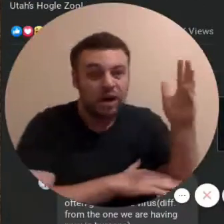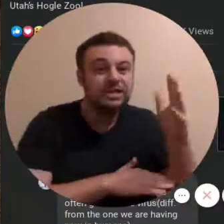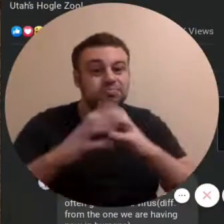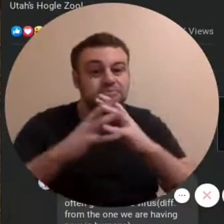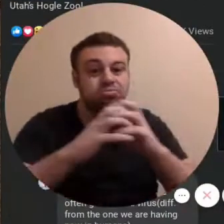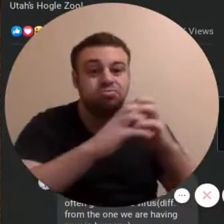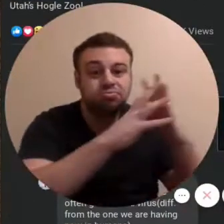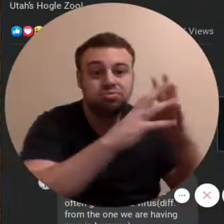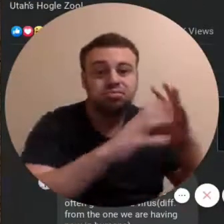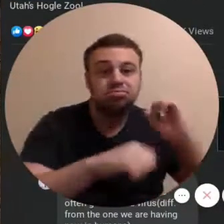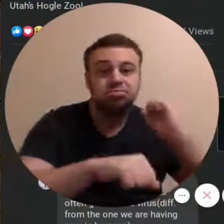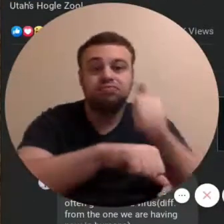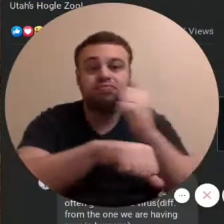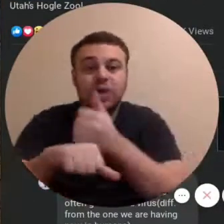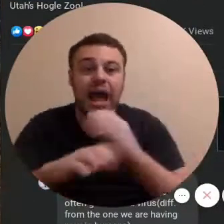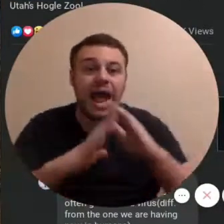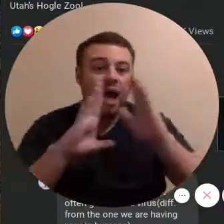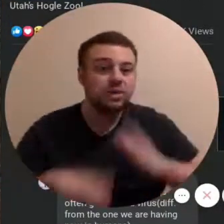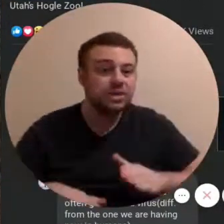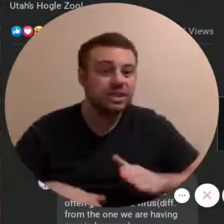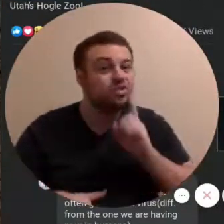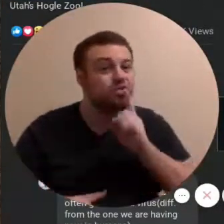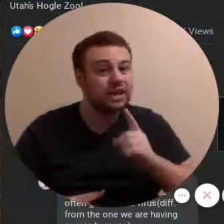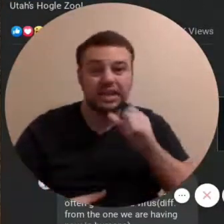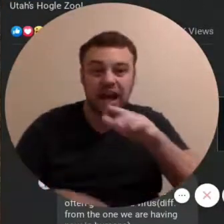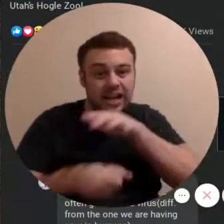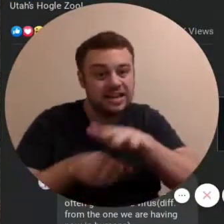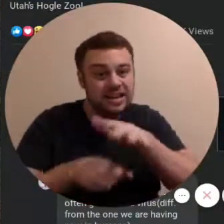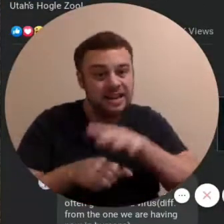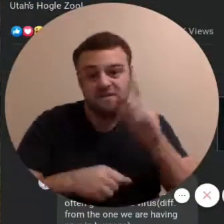And when the deer and the elk move down from the mountains in the wintertime,